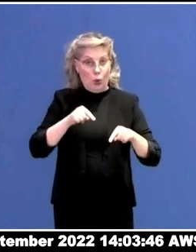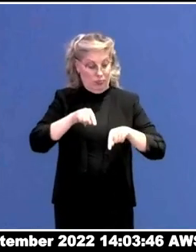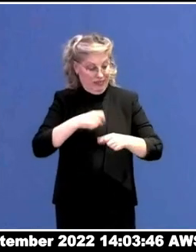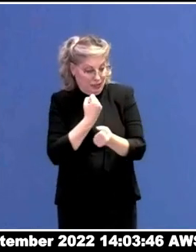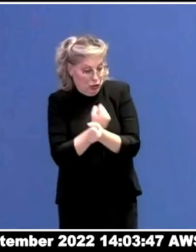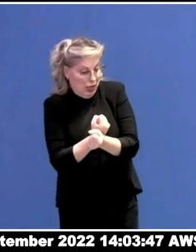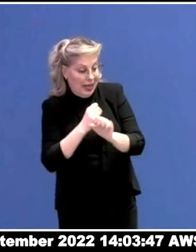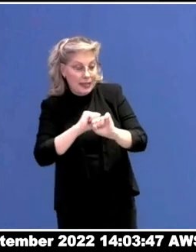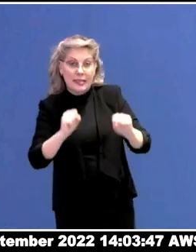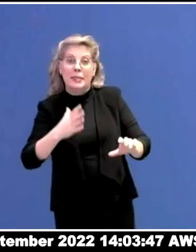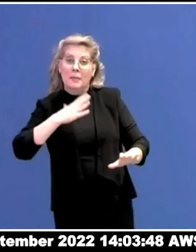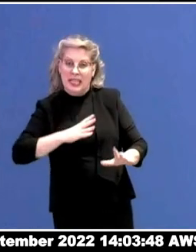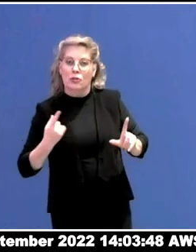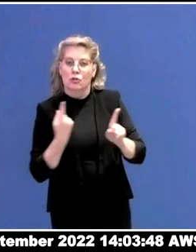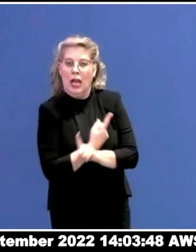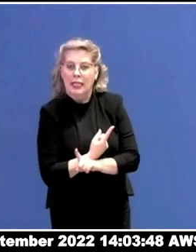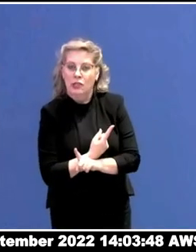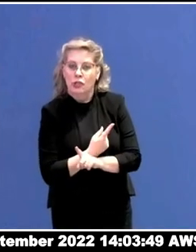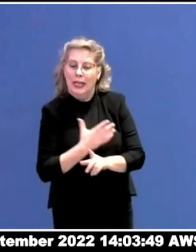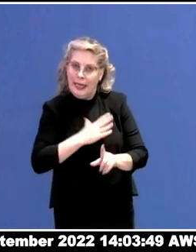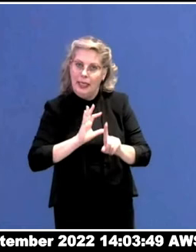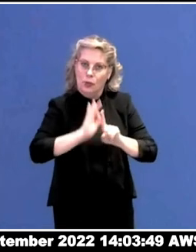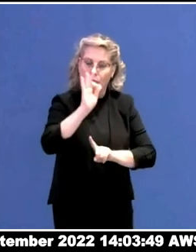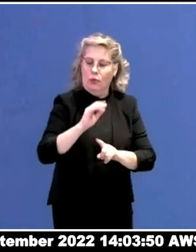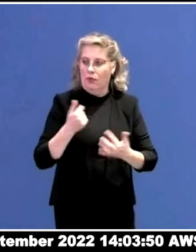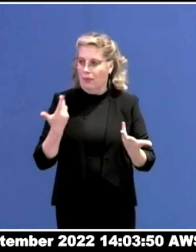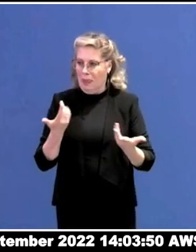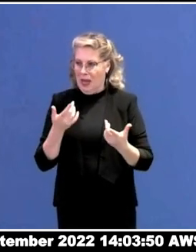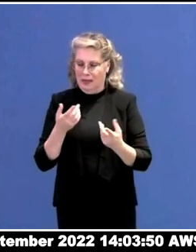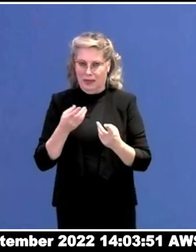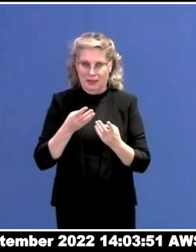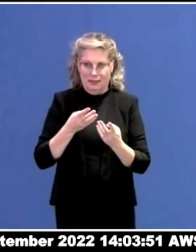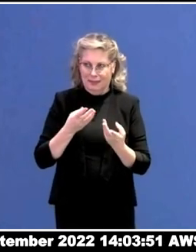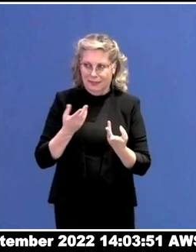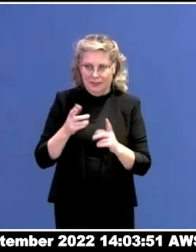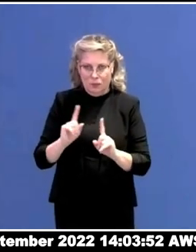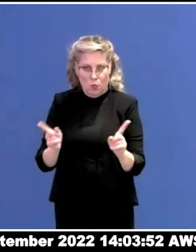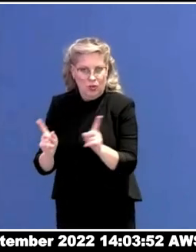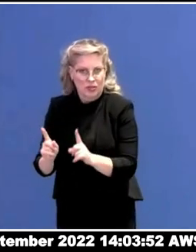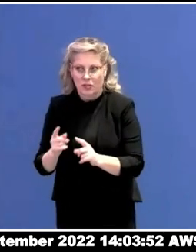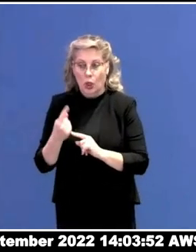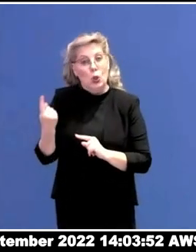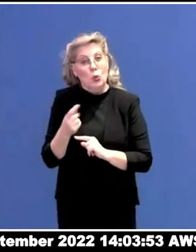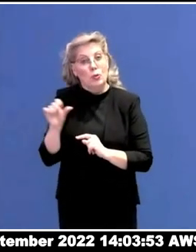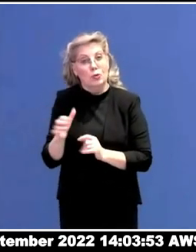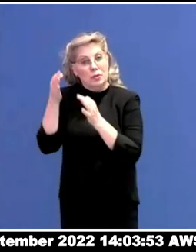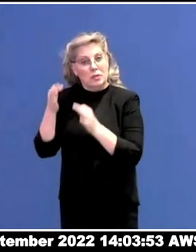Australia, of these recommendations, of this case for change? But at the end of the day who decides in Western Australia?